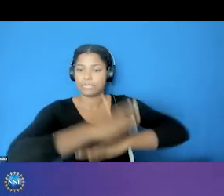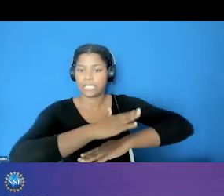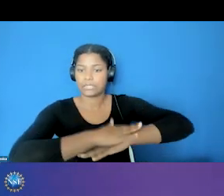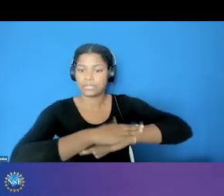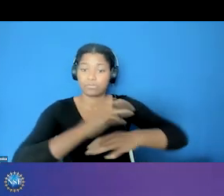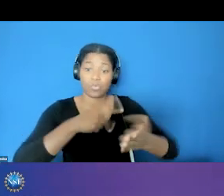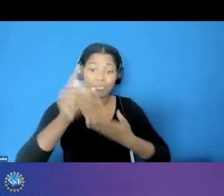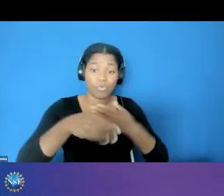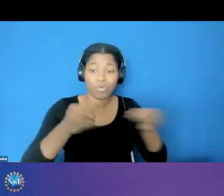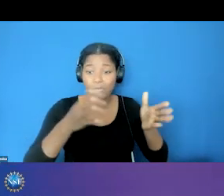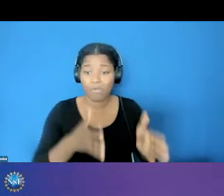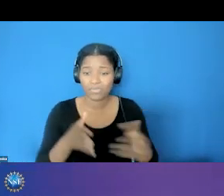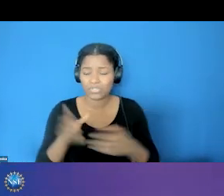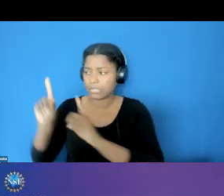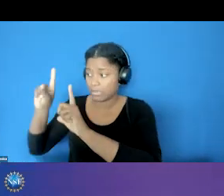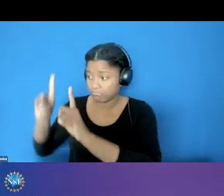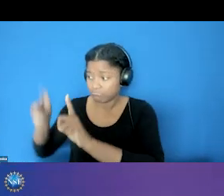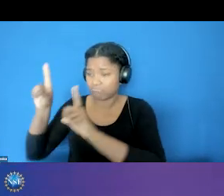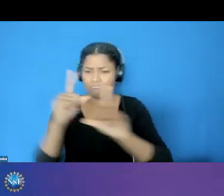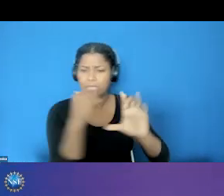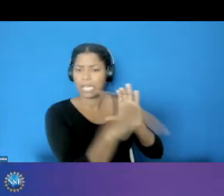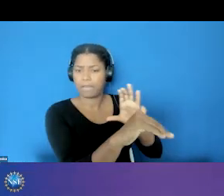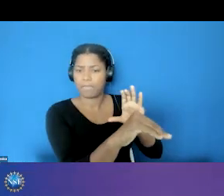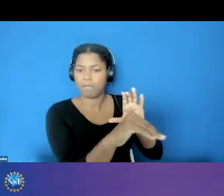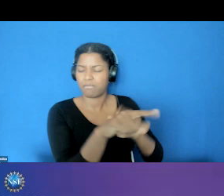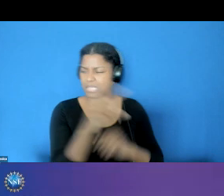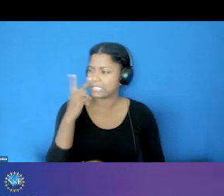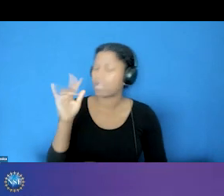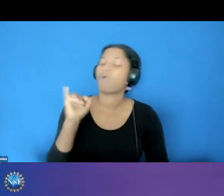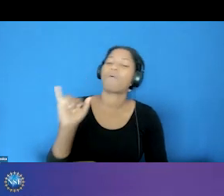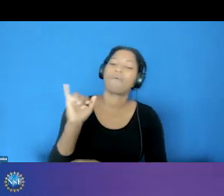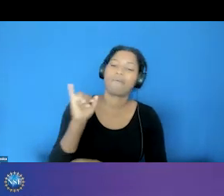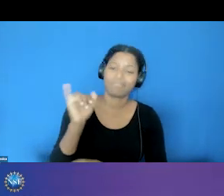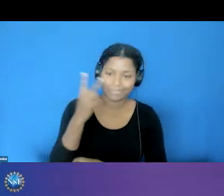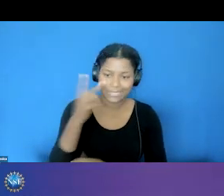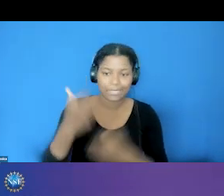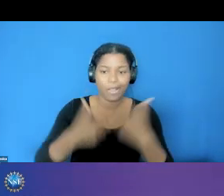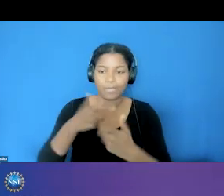or the program officer so that will help explain, you know, so they can see exactly what the issue may be.